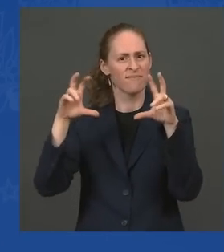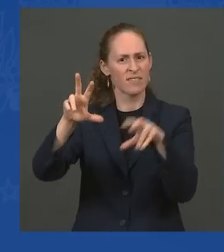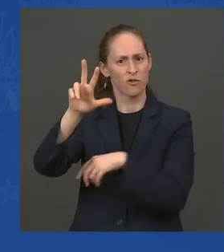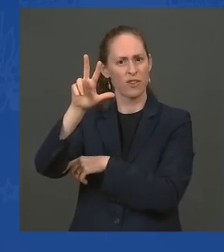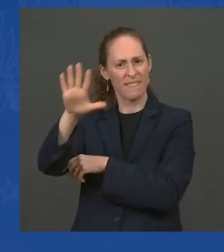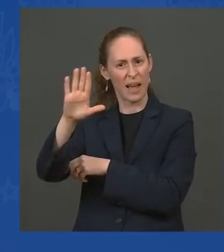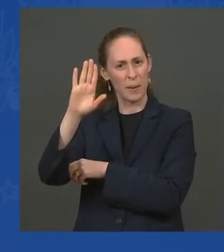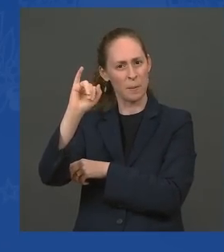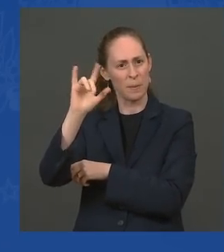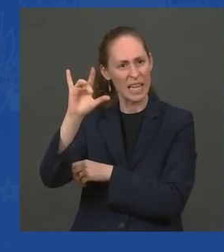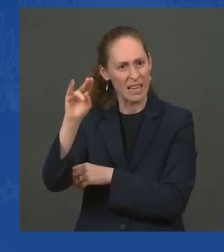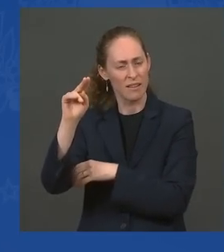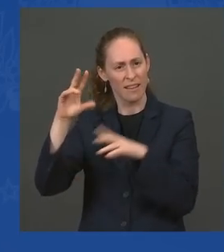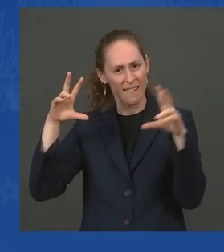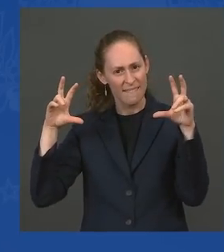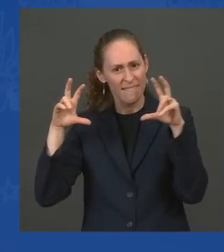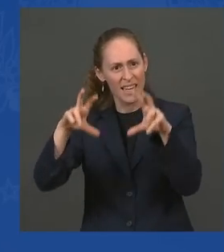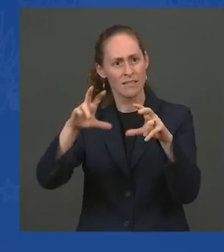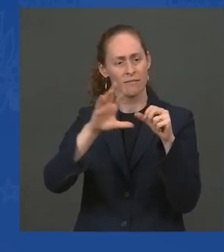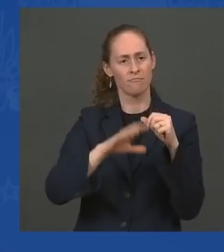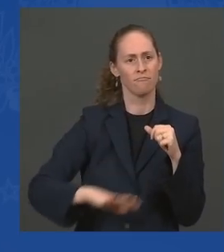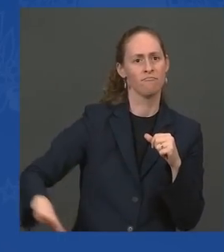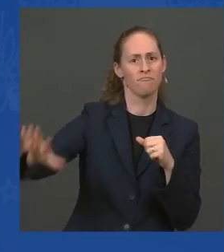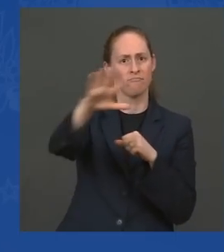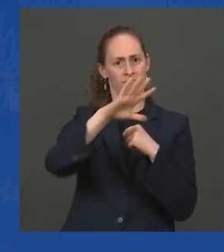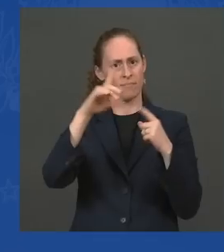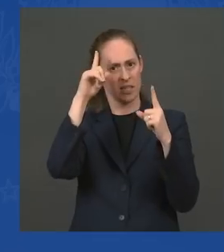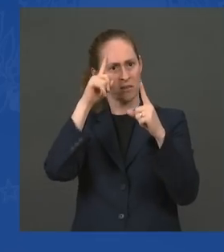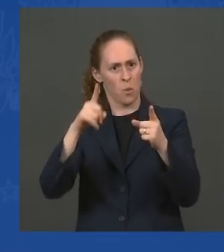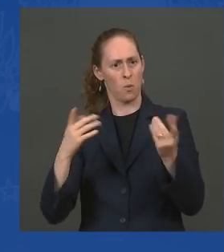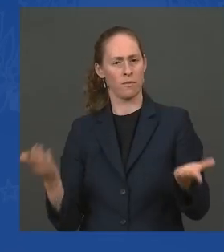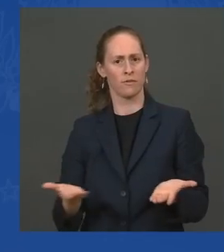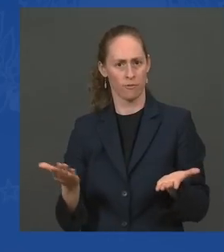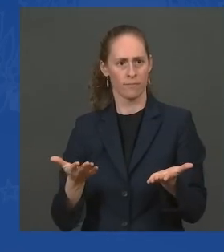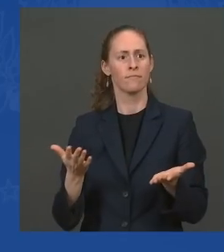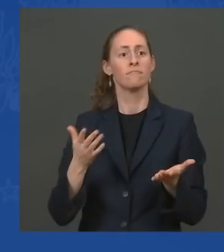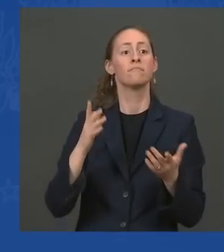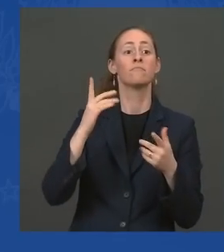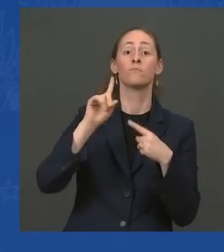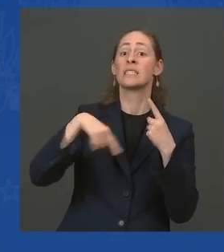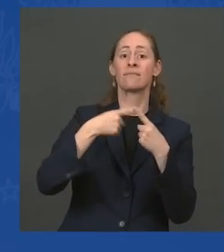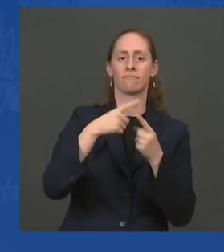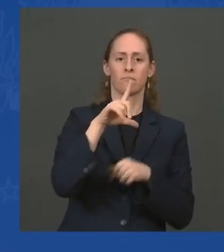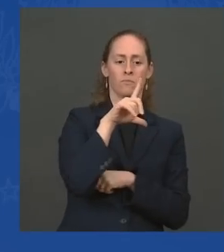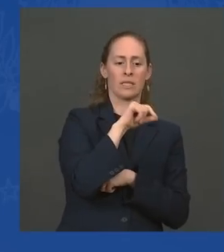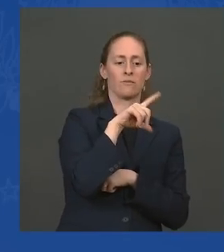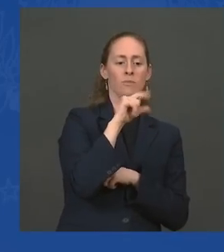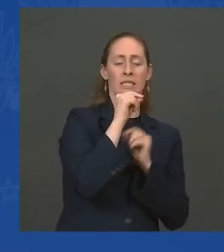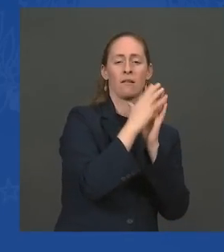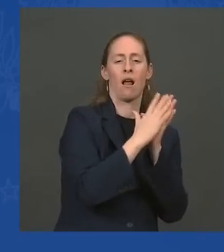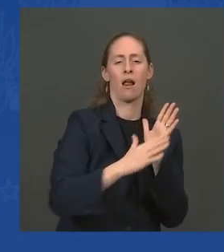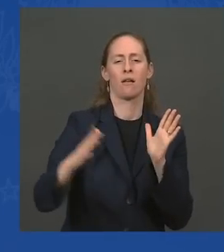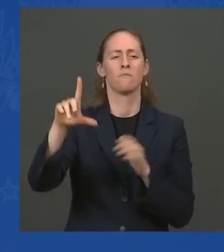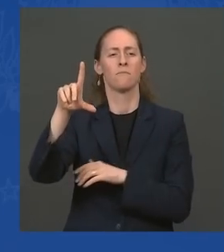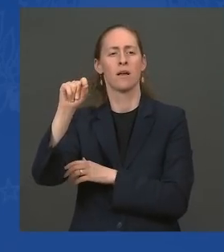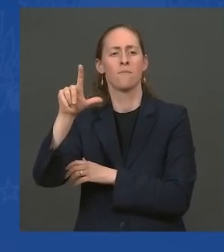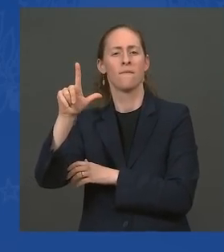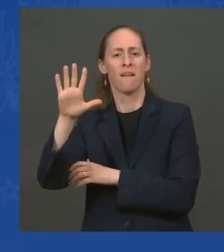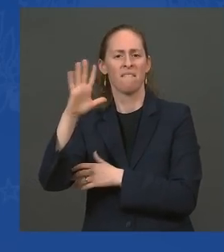globally from 22 from 2020 to 2025. From EV charging infrastructure to advanced technologies,